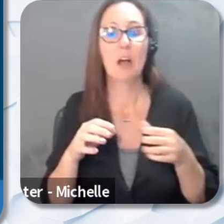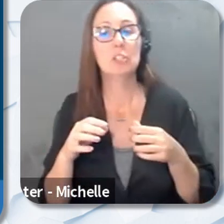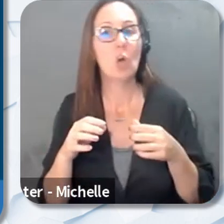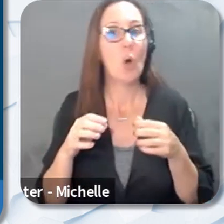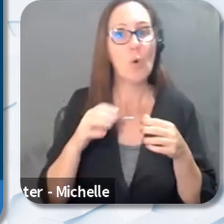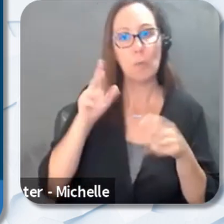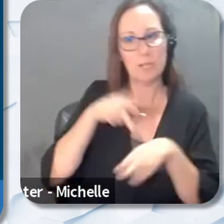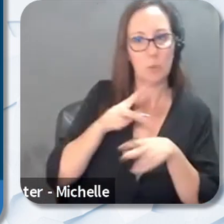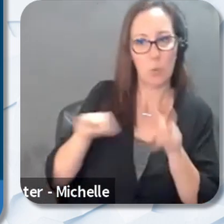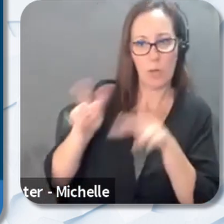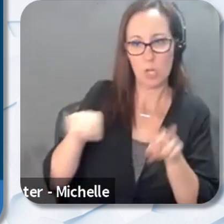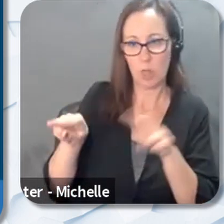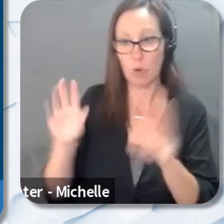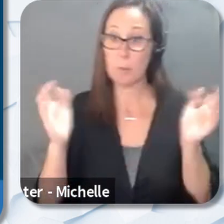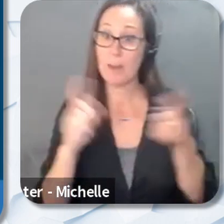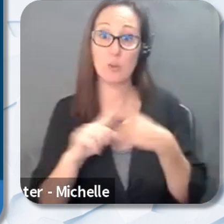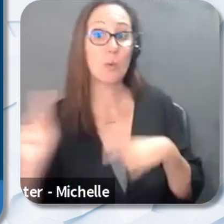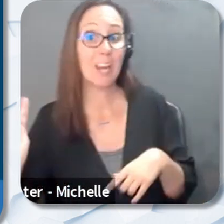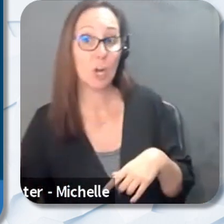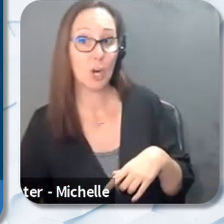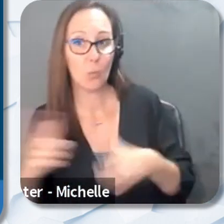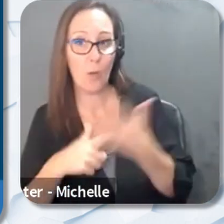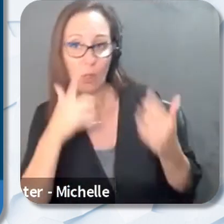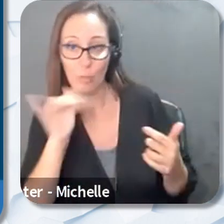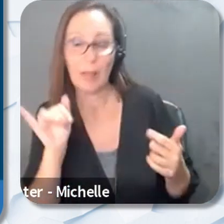and how it could look different in kindergarten but you would still use the same practices.